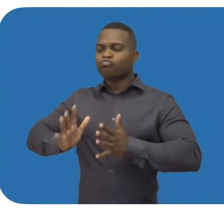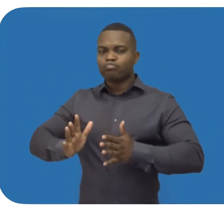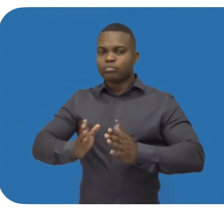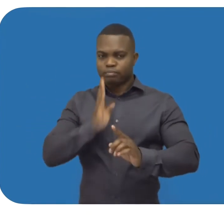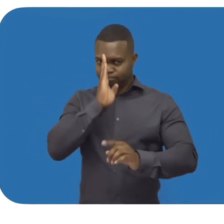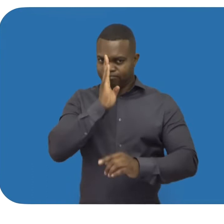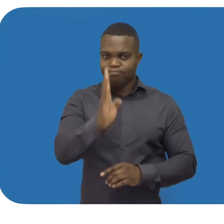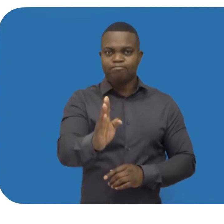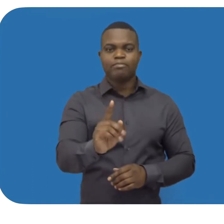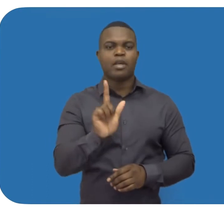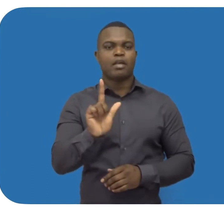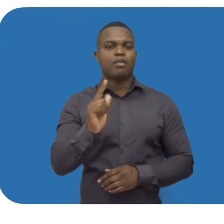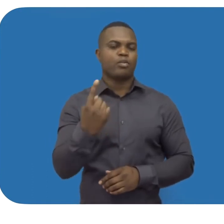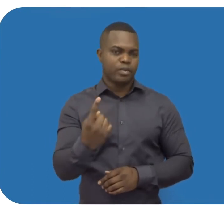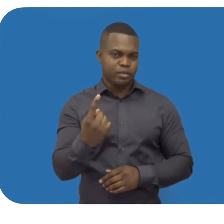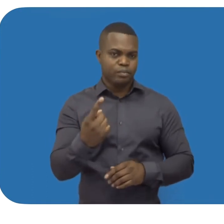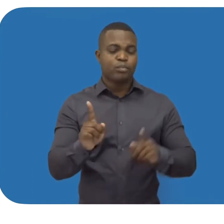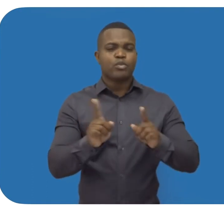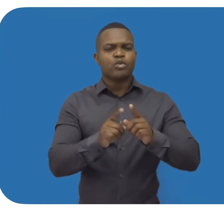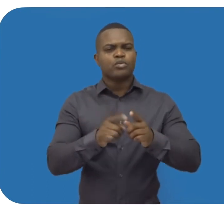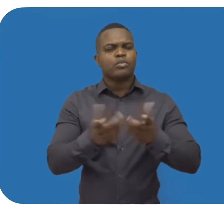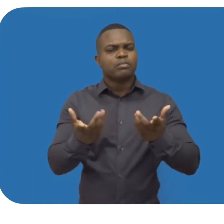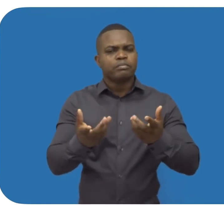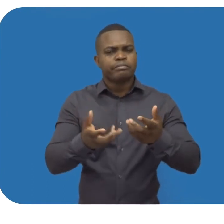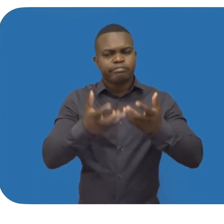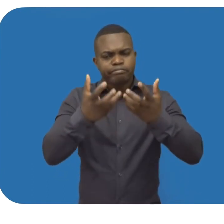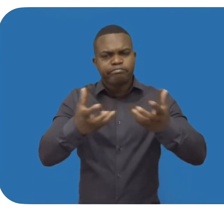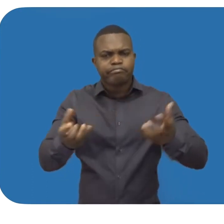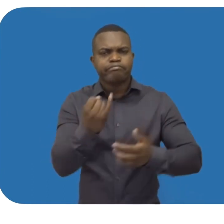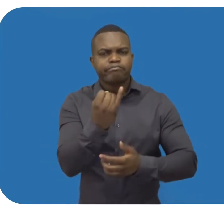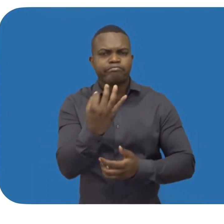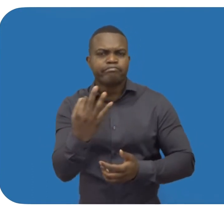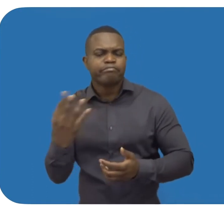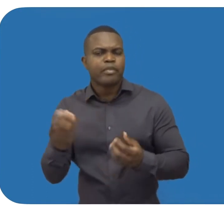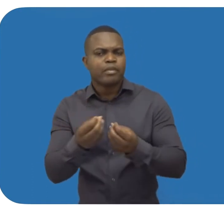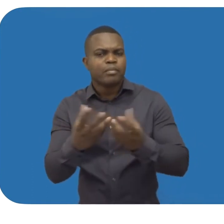On the quantitative side, each resource must meet certain size requirements,